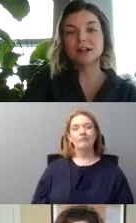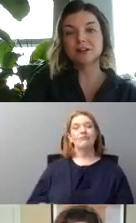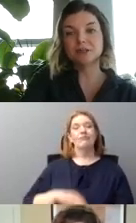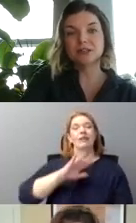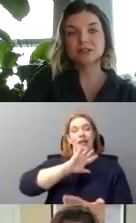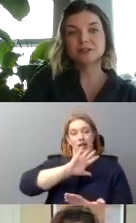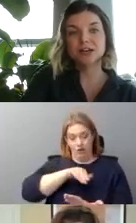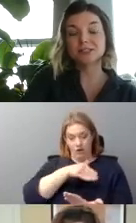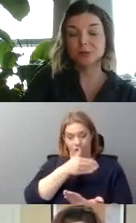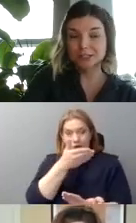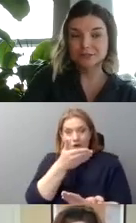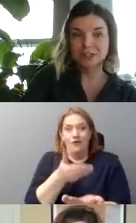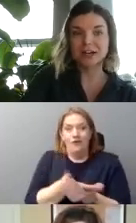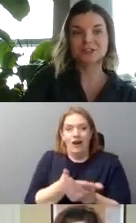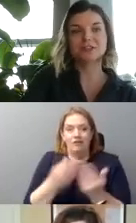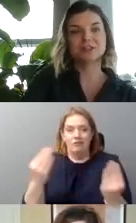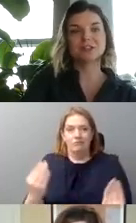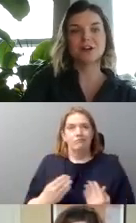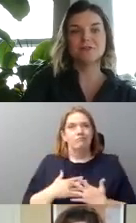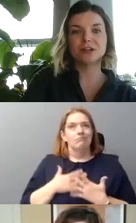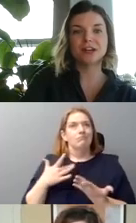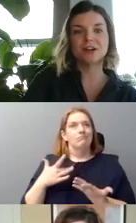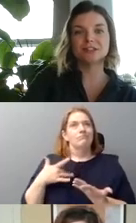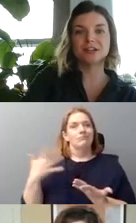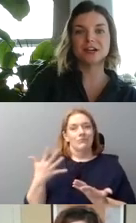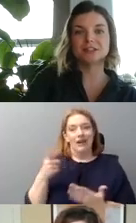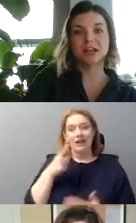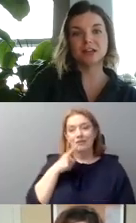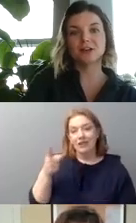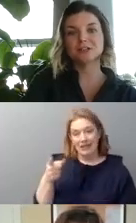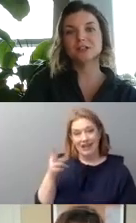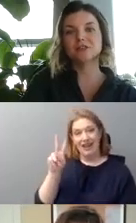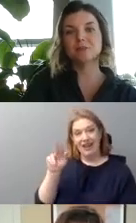Valerie Balint, who has impressively actually visited all 48 HAHS sites and also lived in